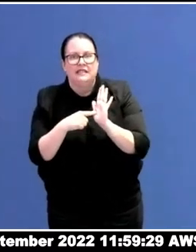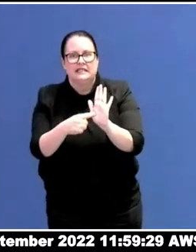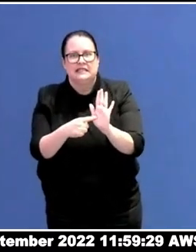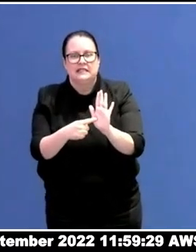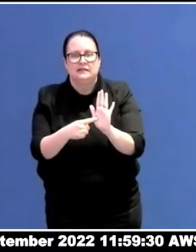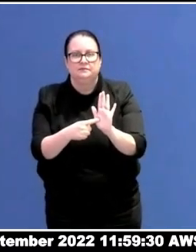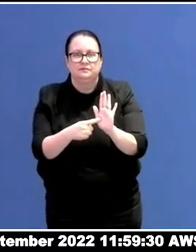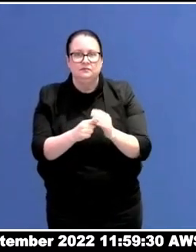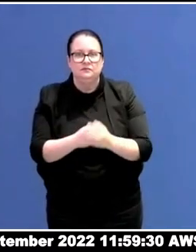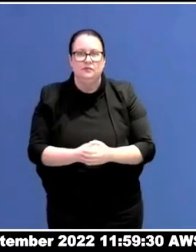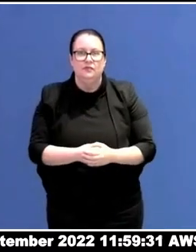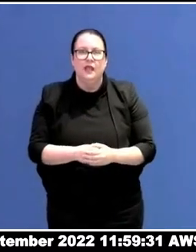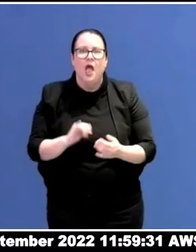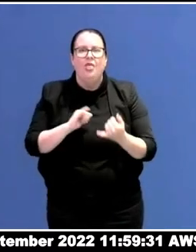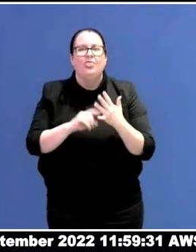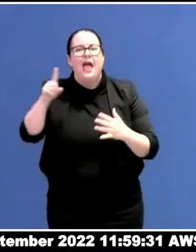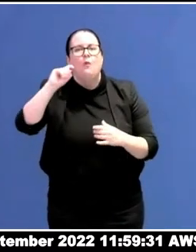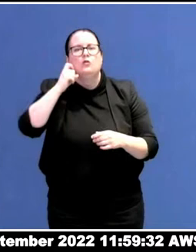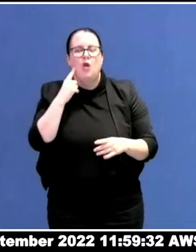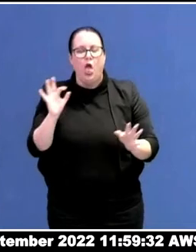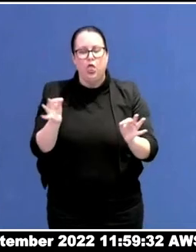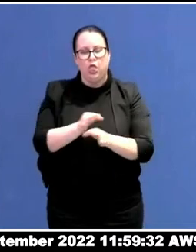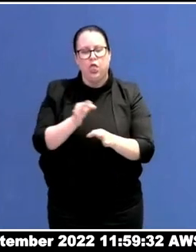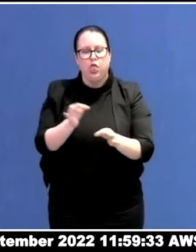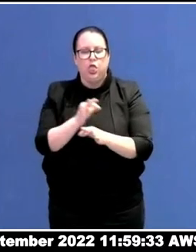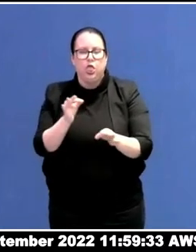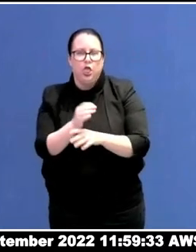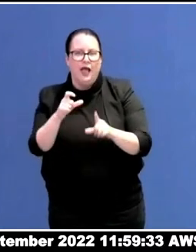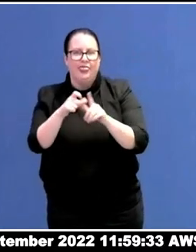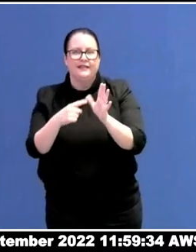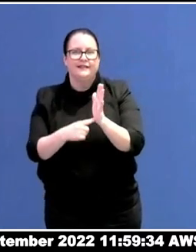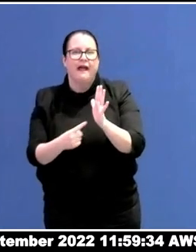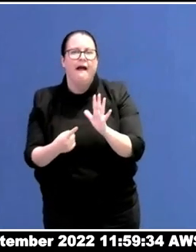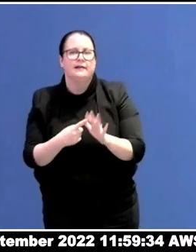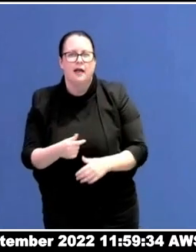going to dress it up in terms of some statistical data. But we see it. We hear it.